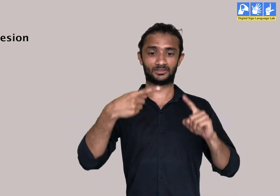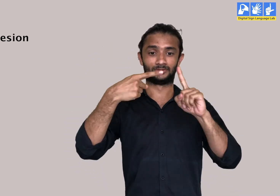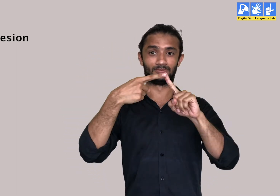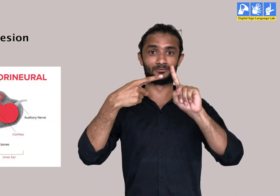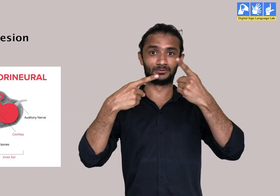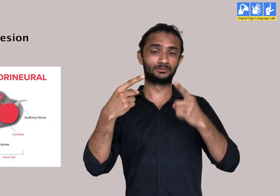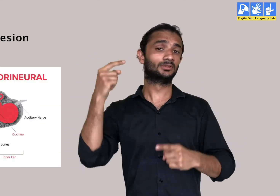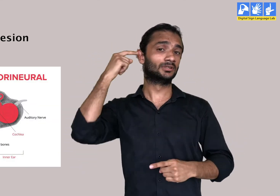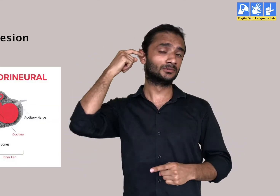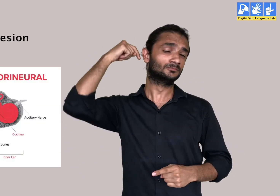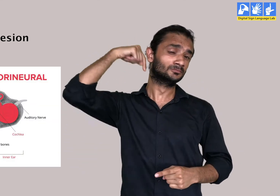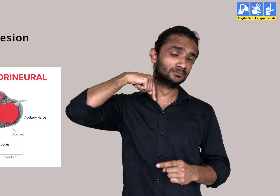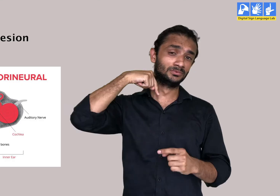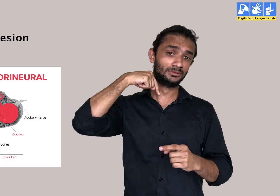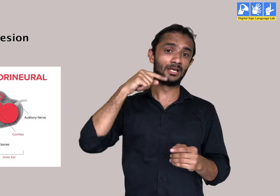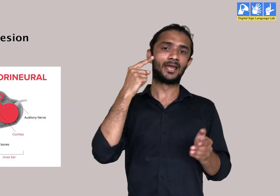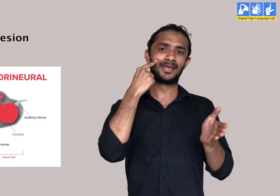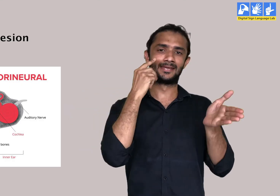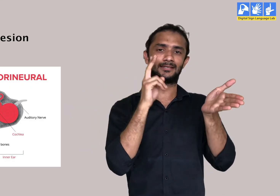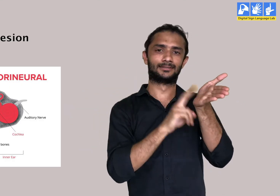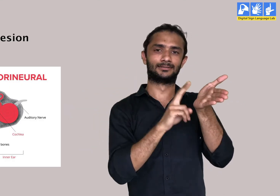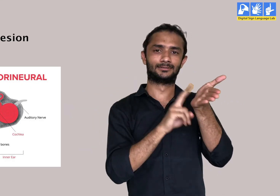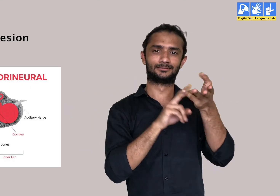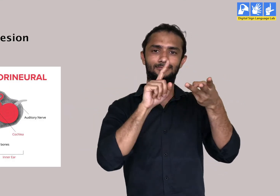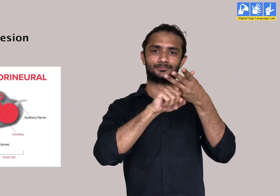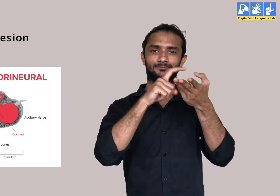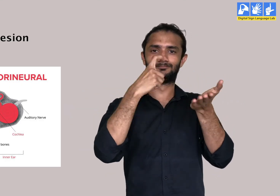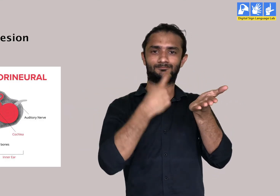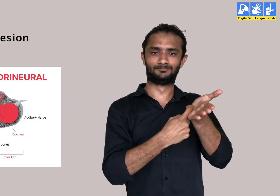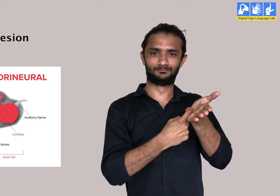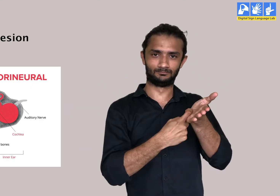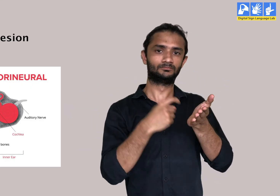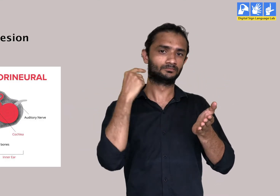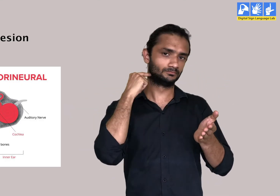First is Sensorineural hearing loss